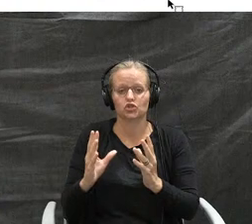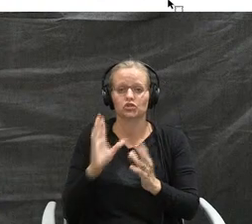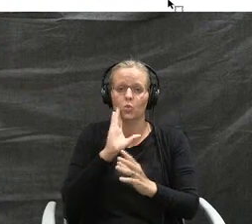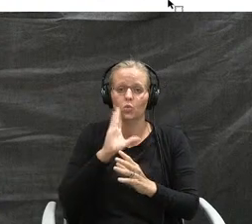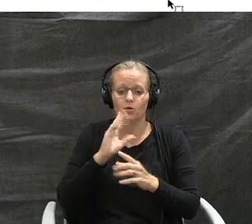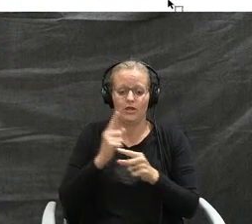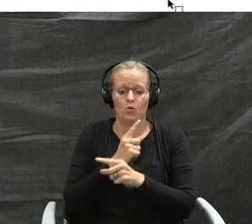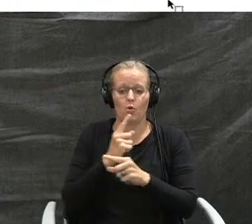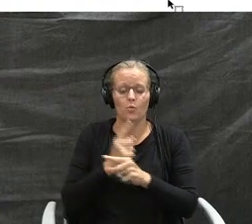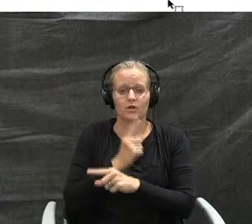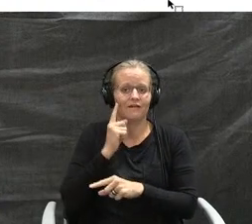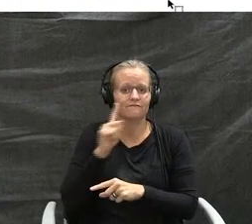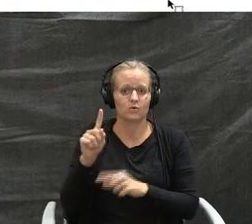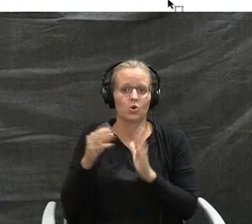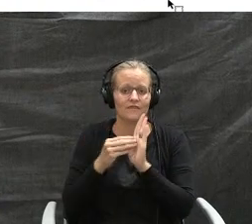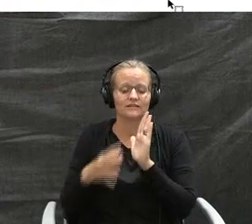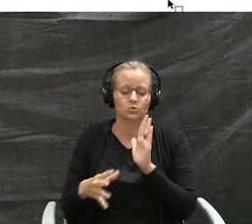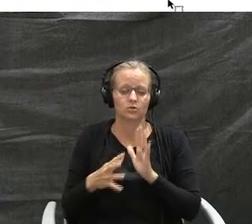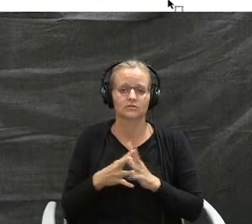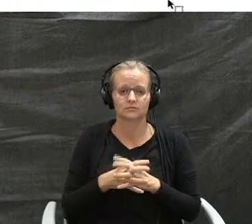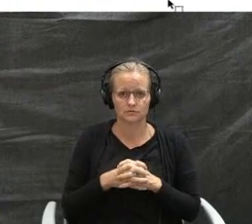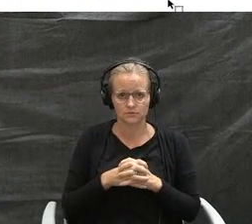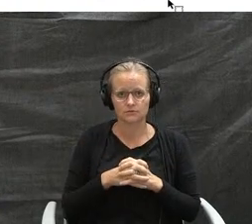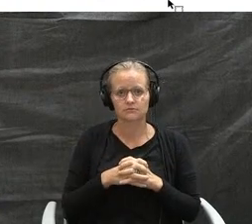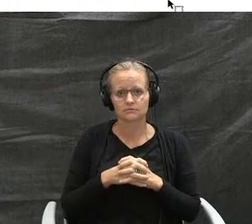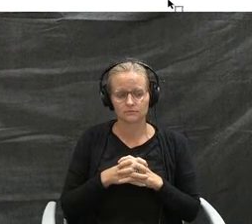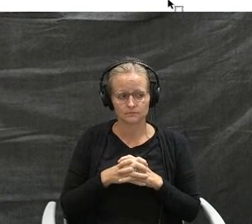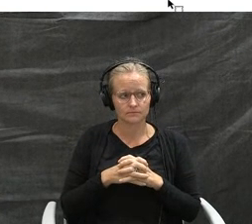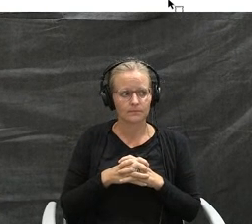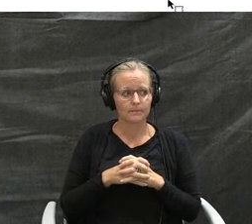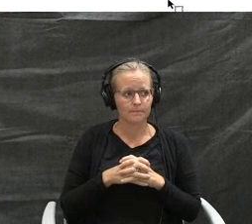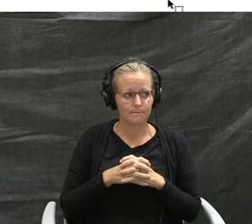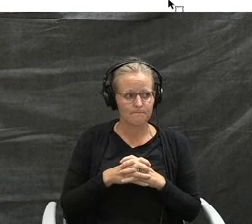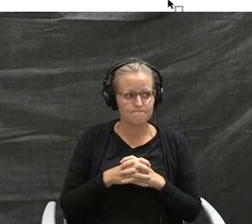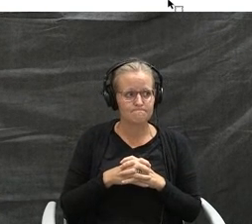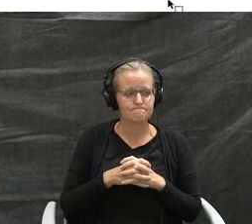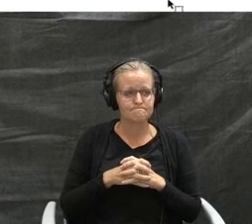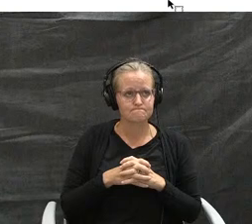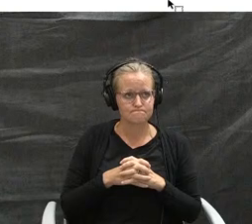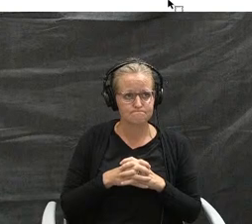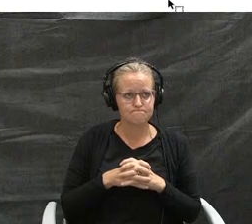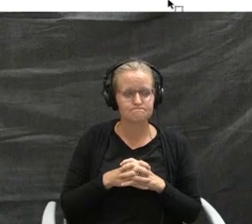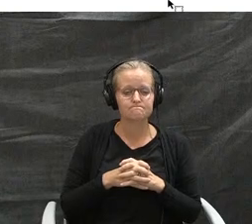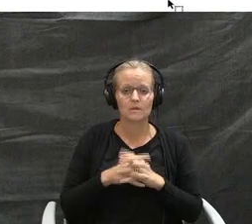day. So. And then, of course, the learning